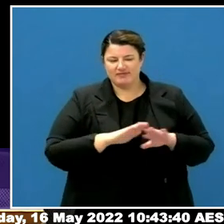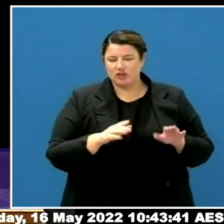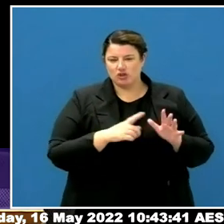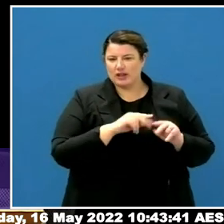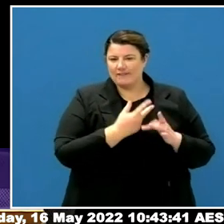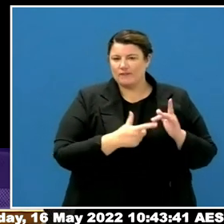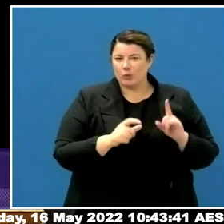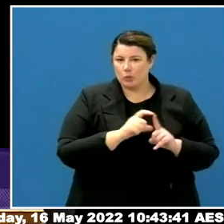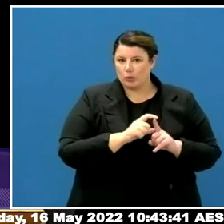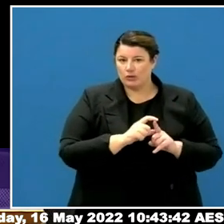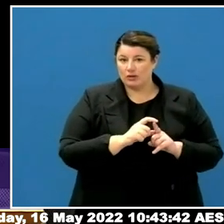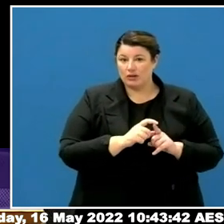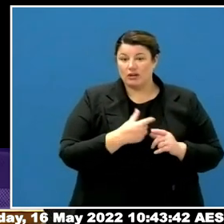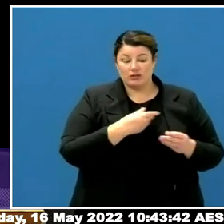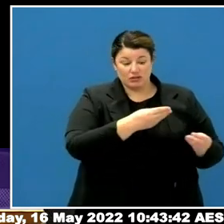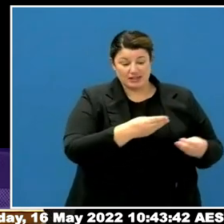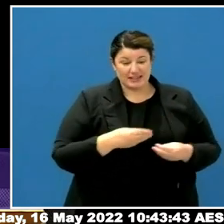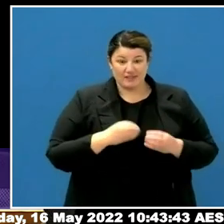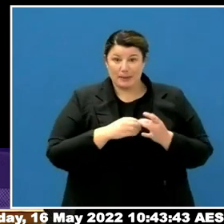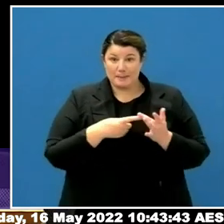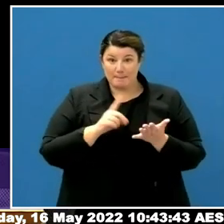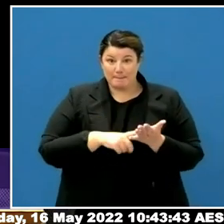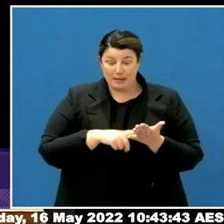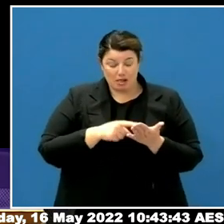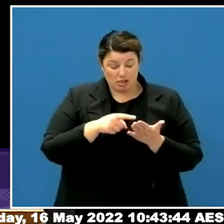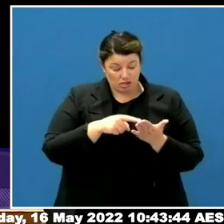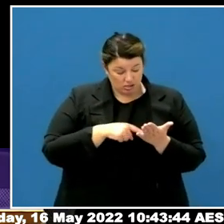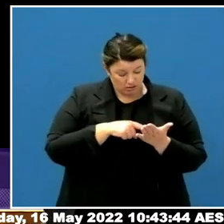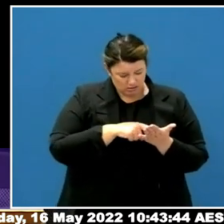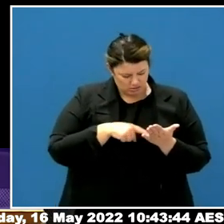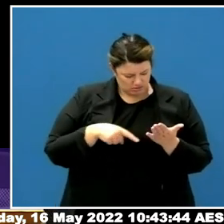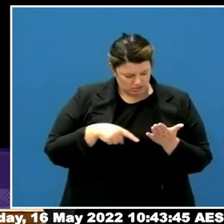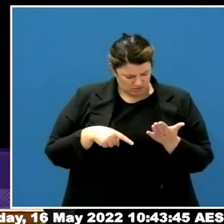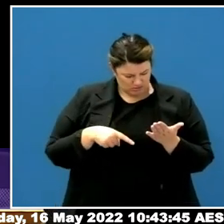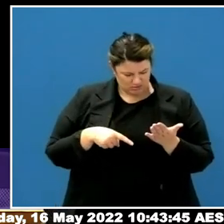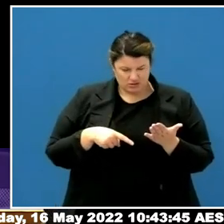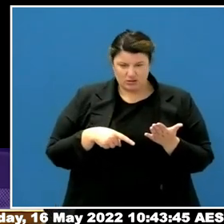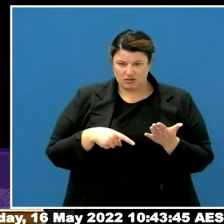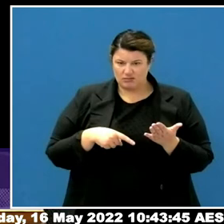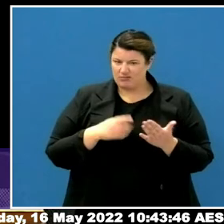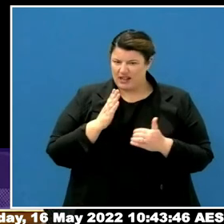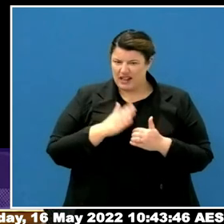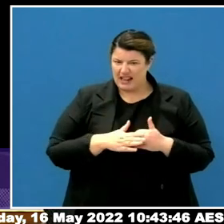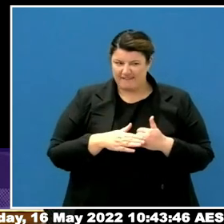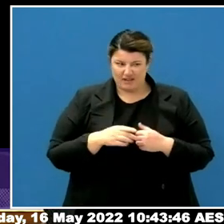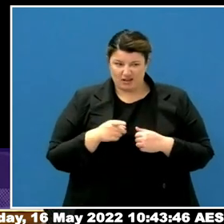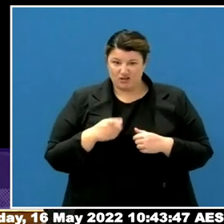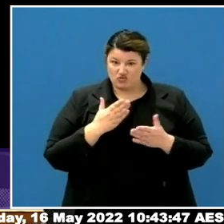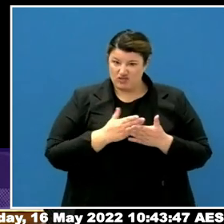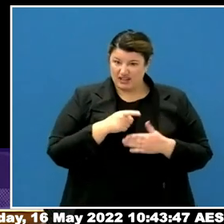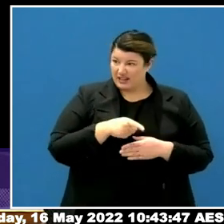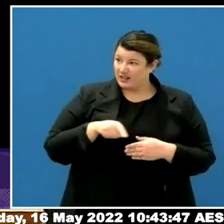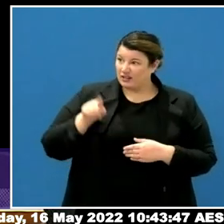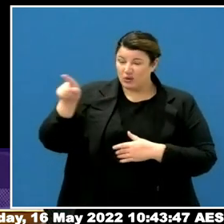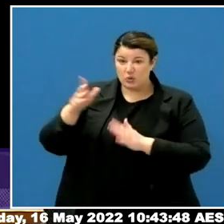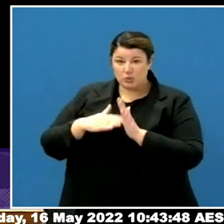they received the bill from Afford for activities purportedly done by Toby when he had been on holiday in New Zealand with his family.